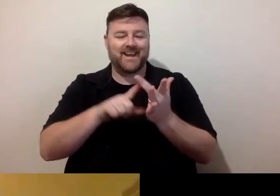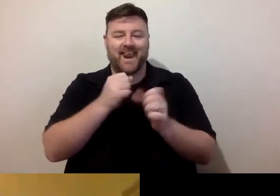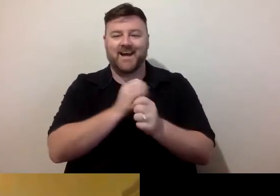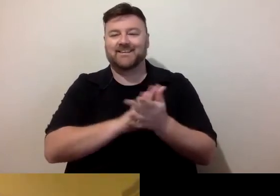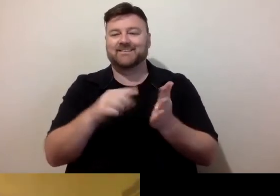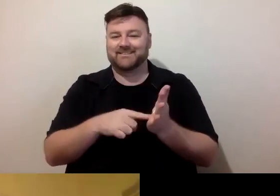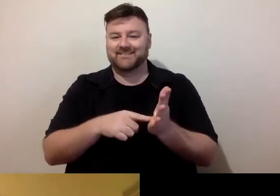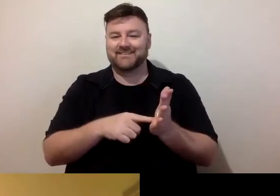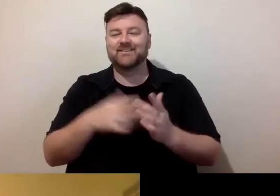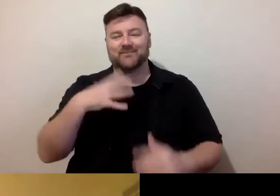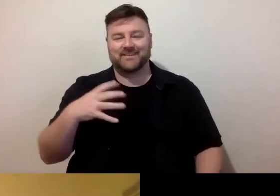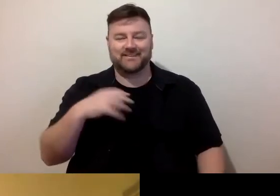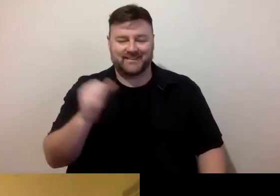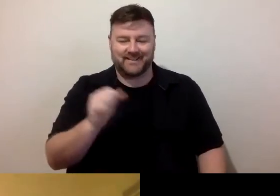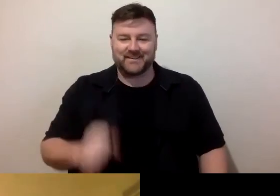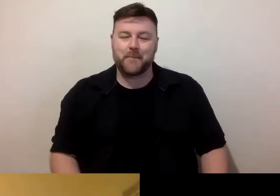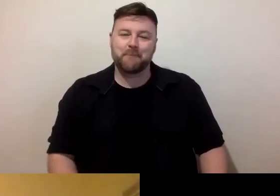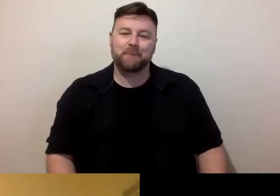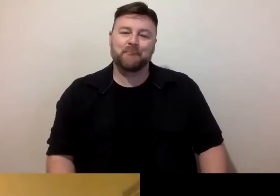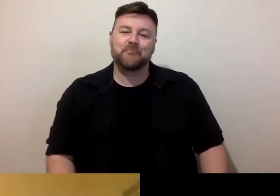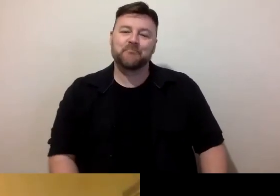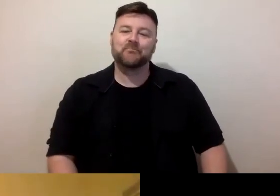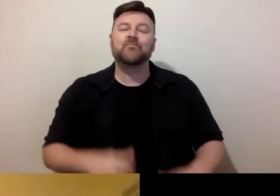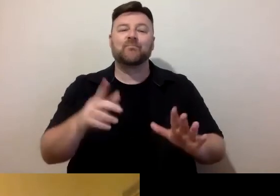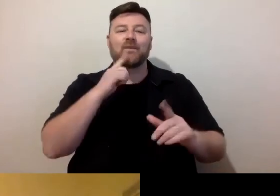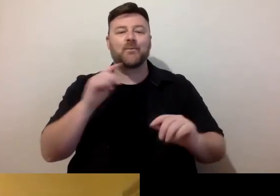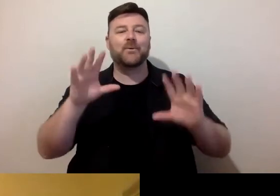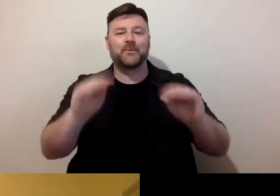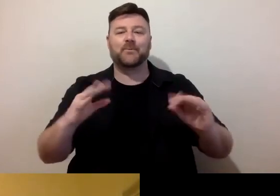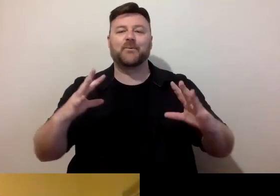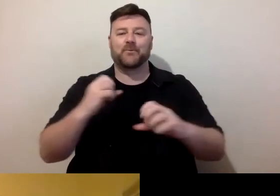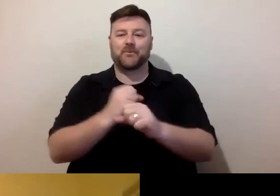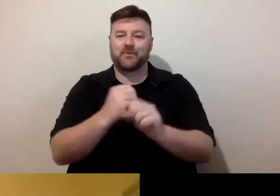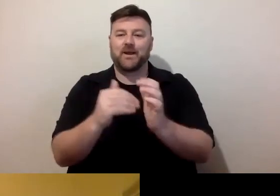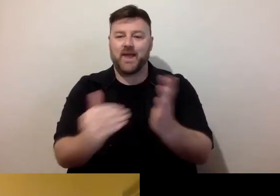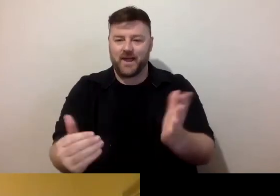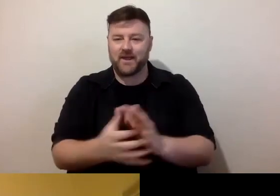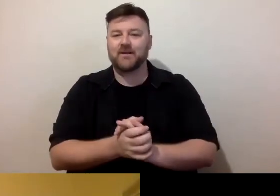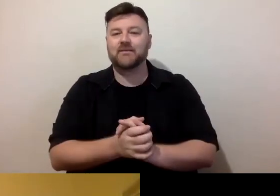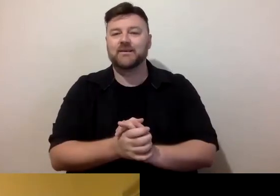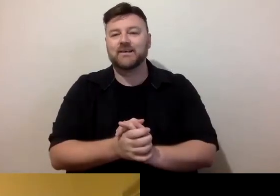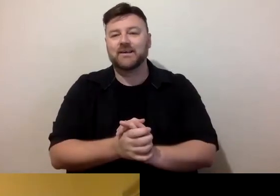We might leave it there. We're running out of time. Thank you